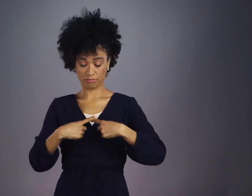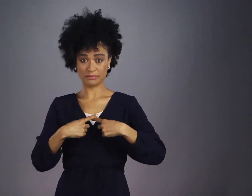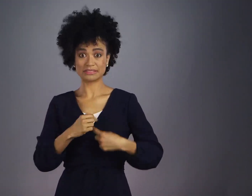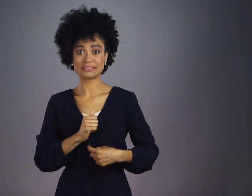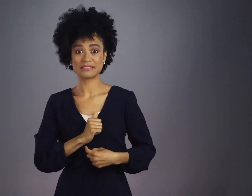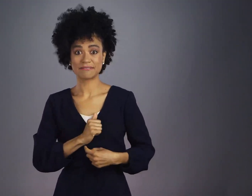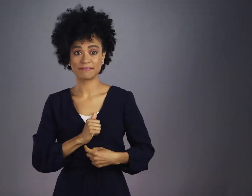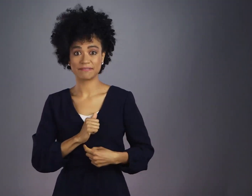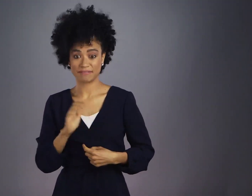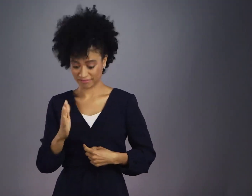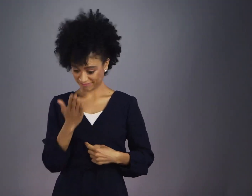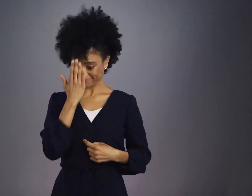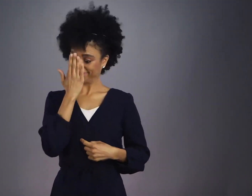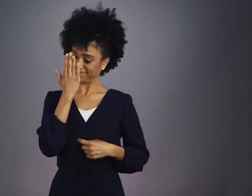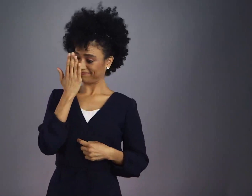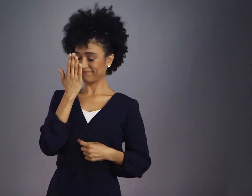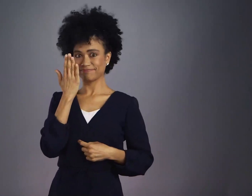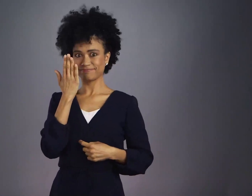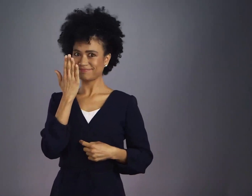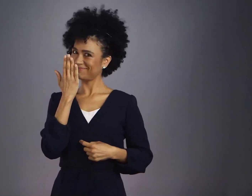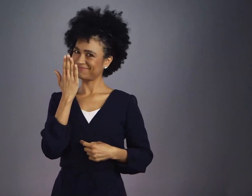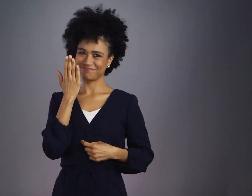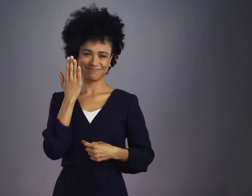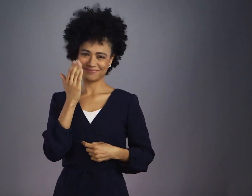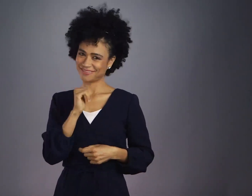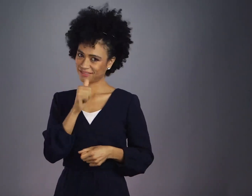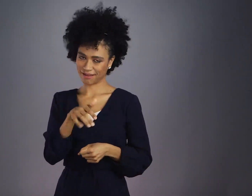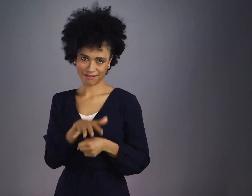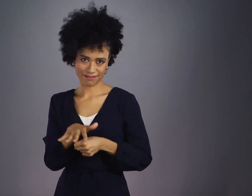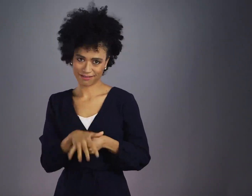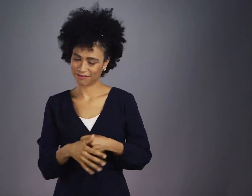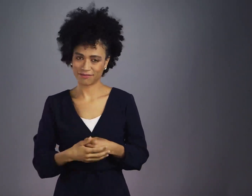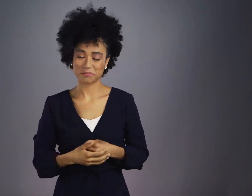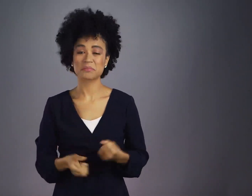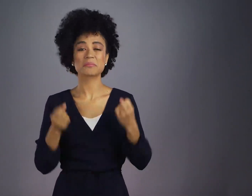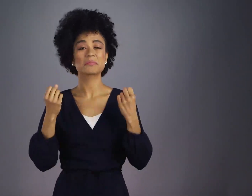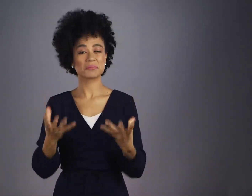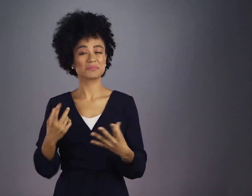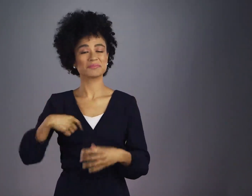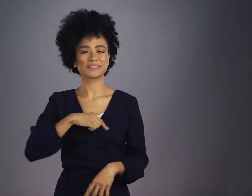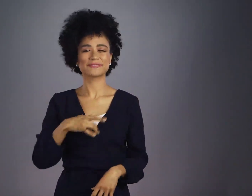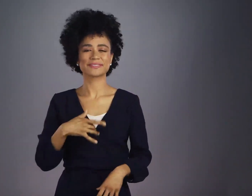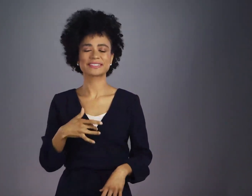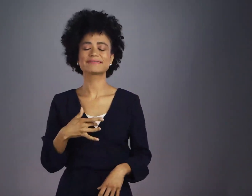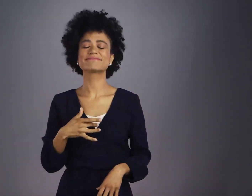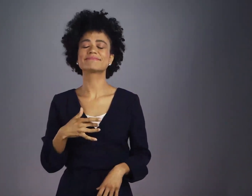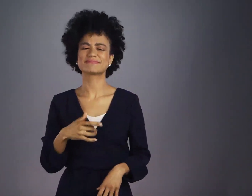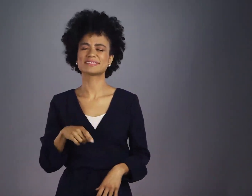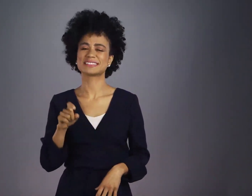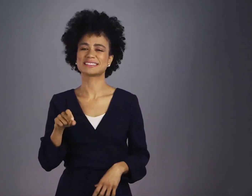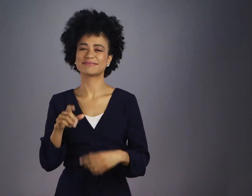In actual practice, we usually ﬁnd a solitary self-appraisal insufﬁcient.